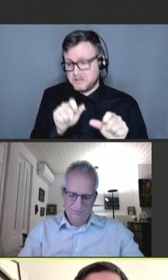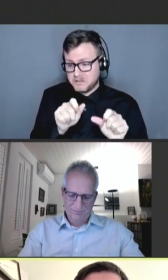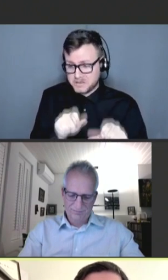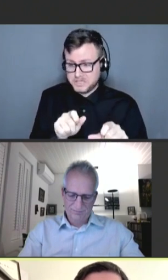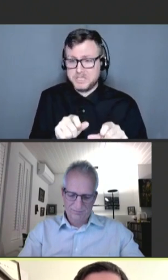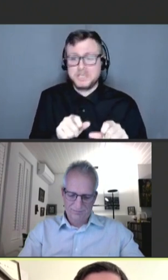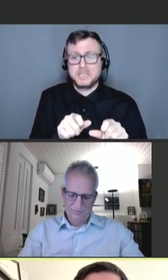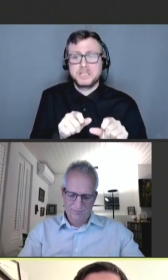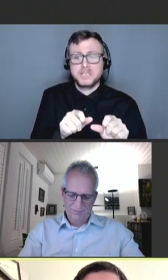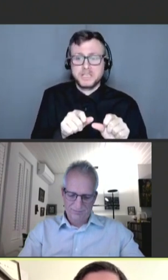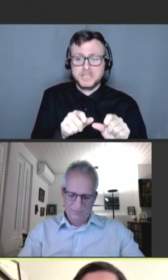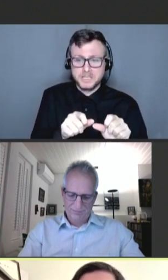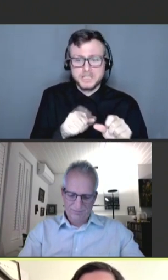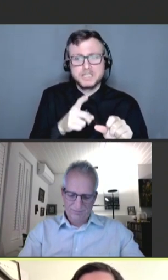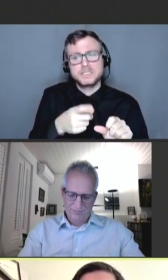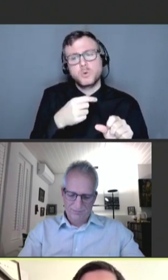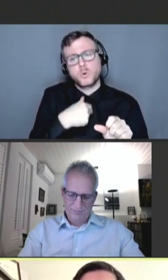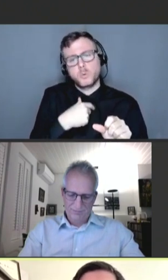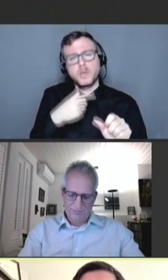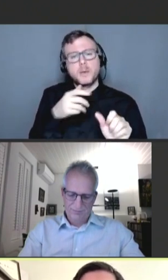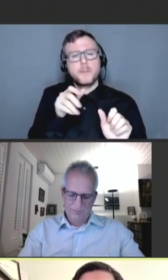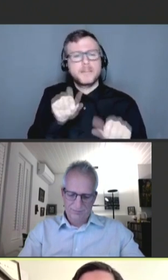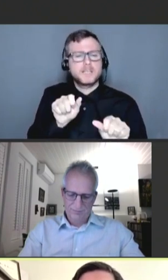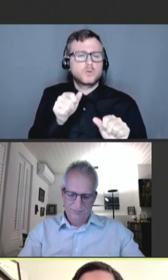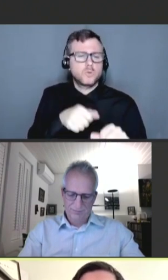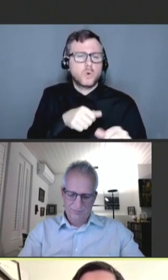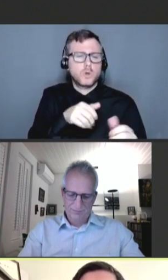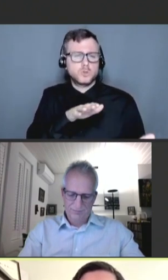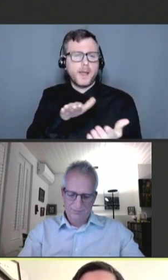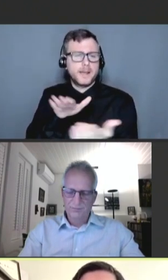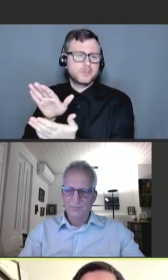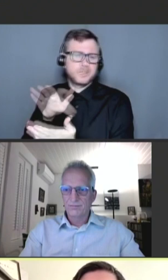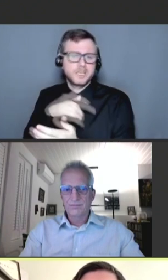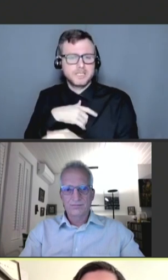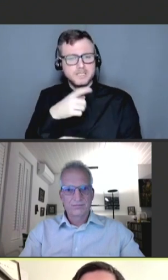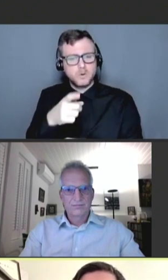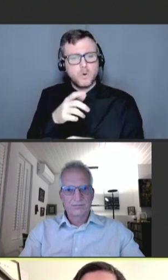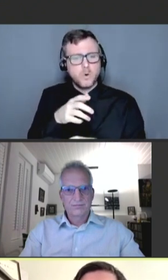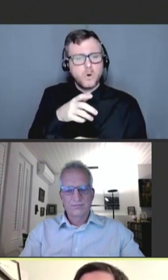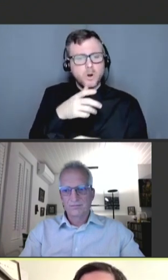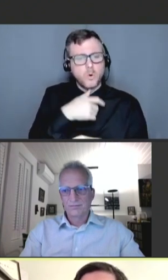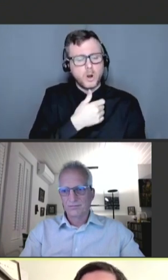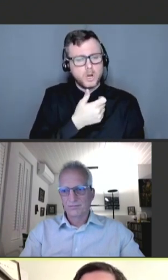prevention strategies. And some suggested even drug combinations -- metformin plus antivirals